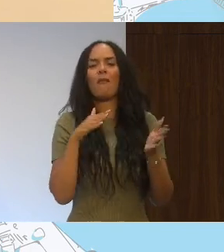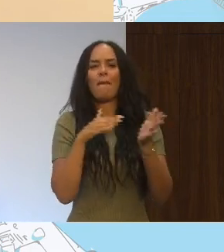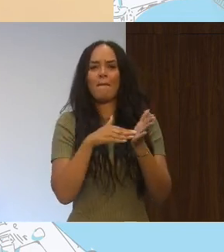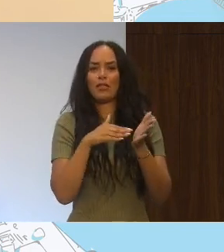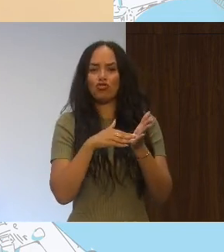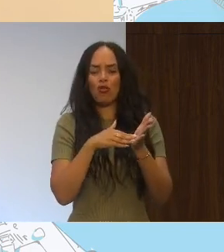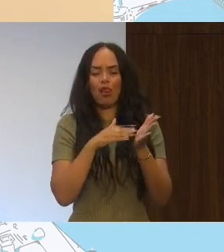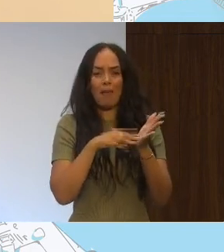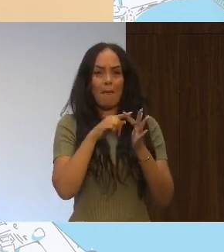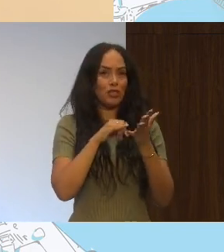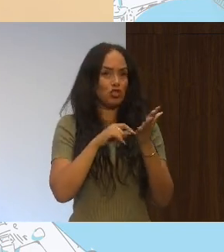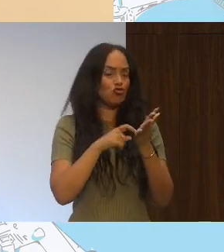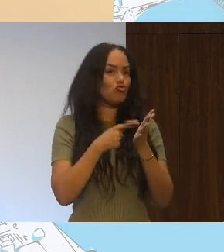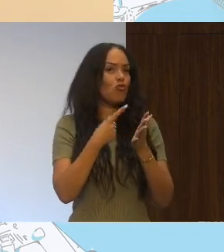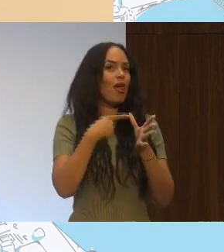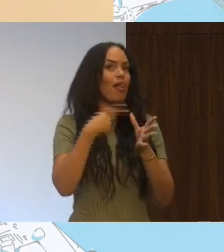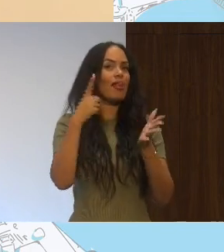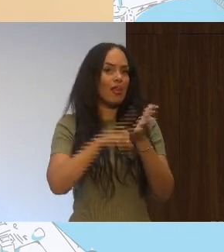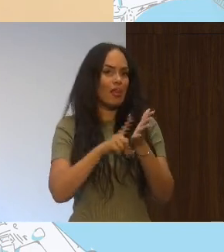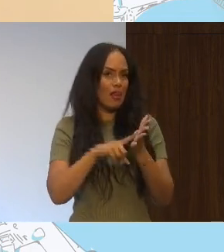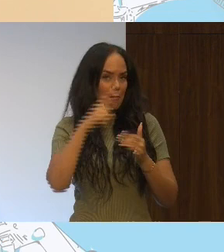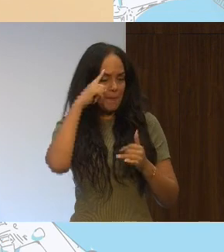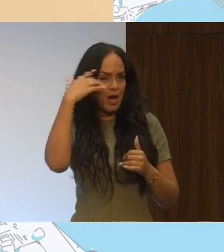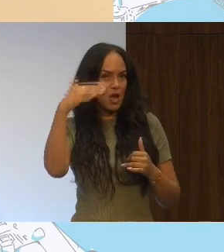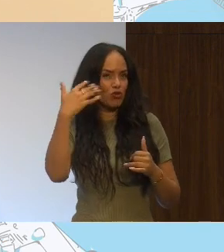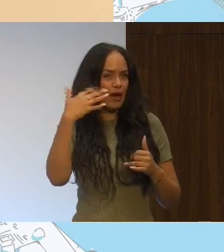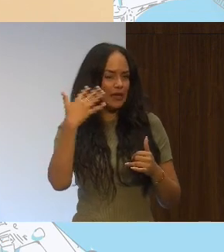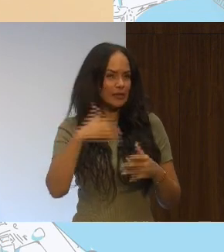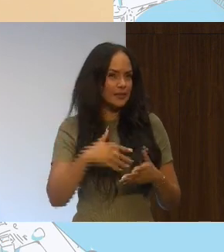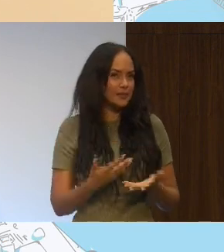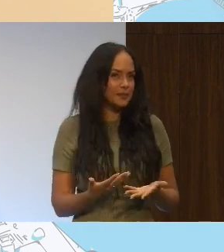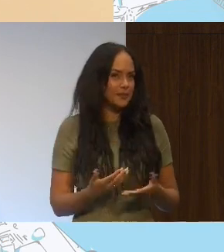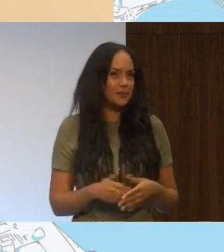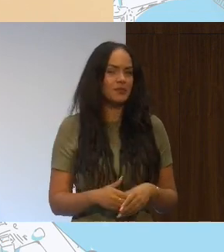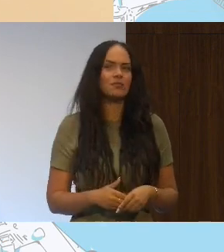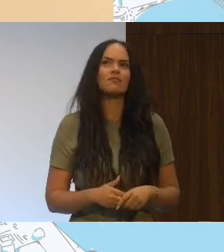All the the it looks like all the C, the, the